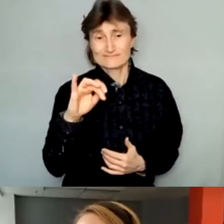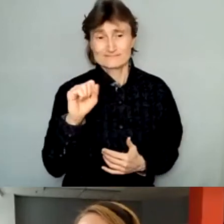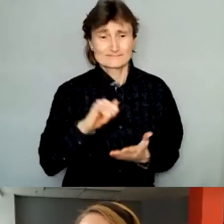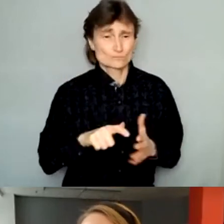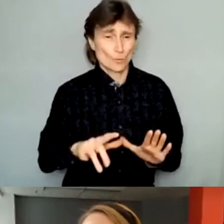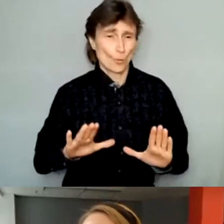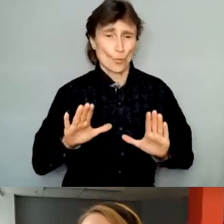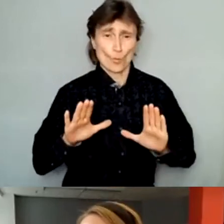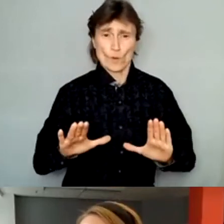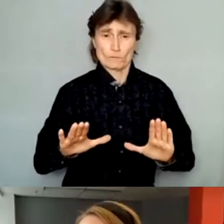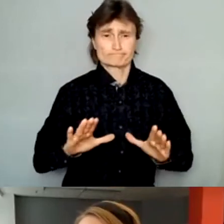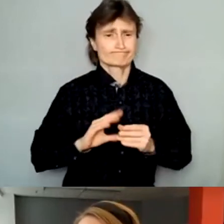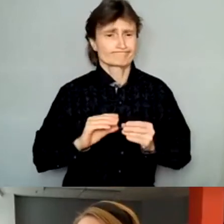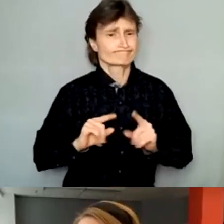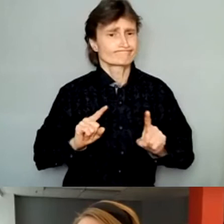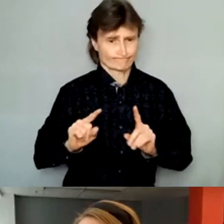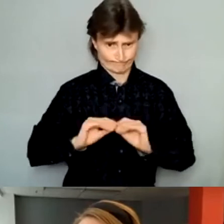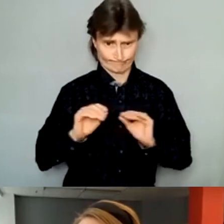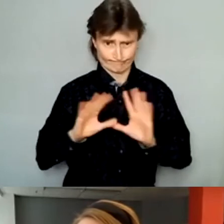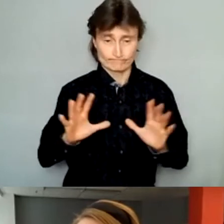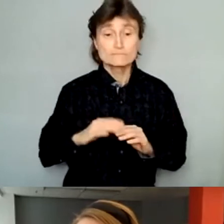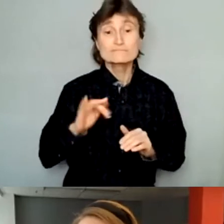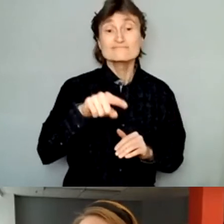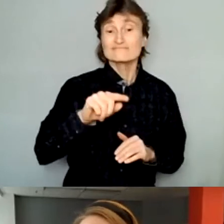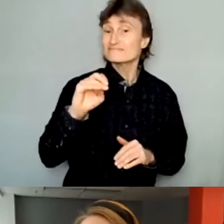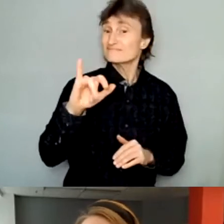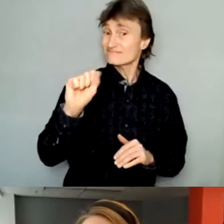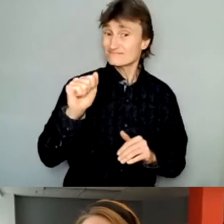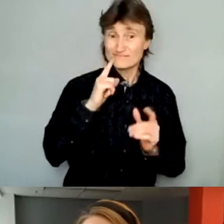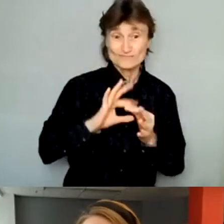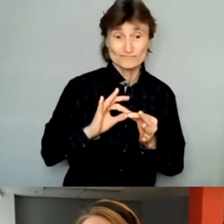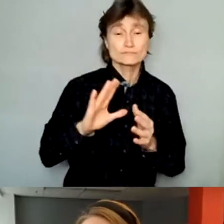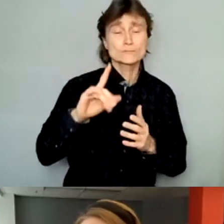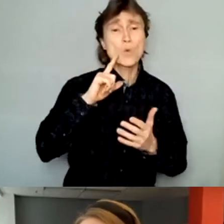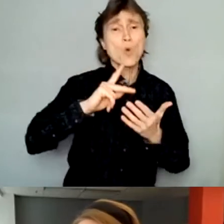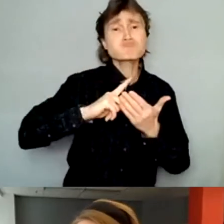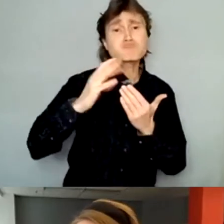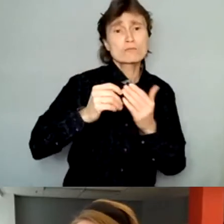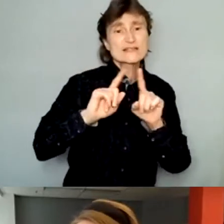And as I indicated and as Melissa indicated earlier, the programs are listed on our website